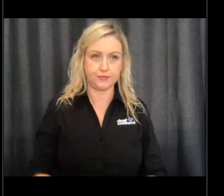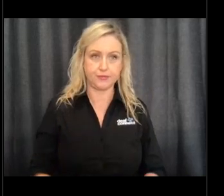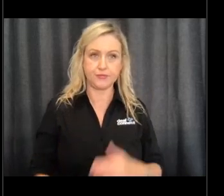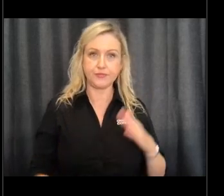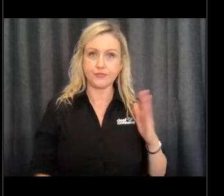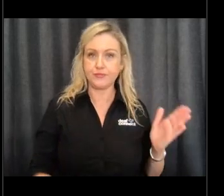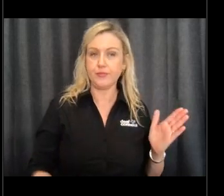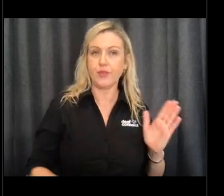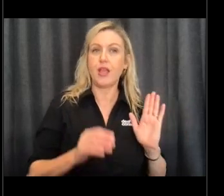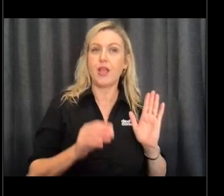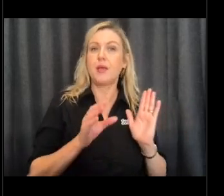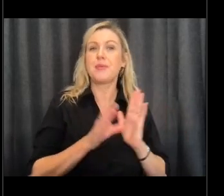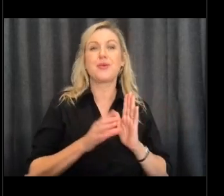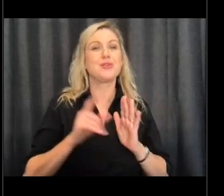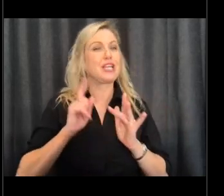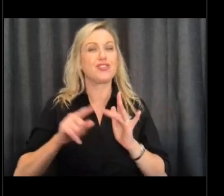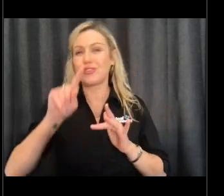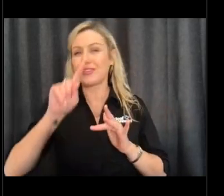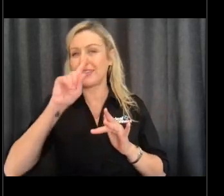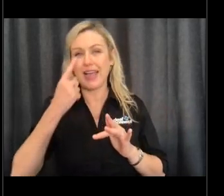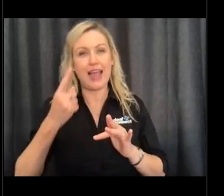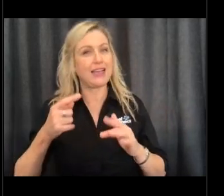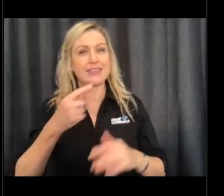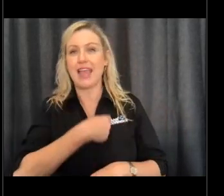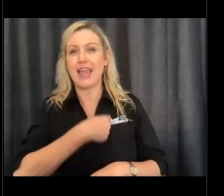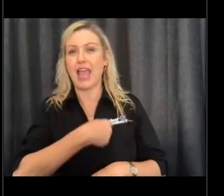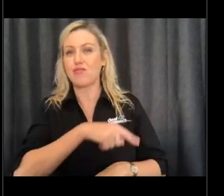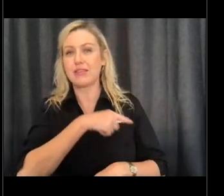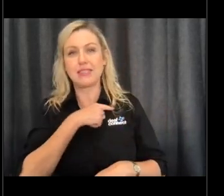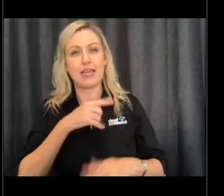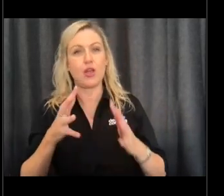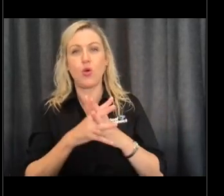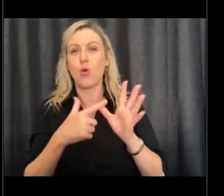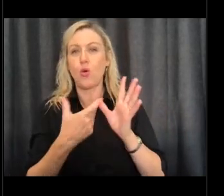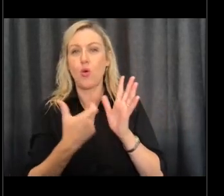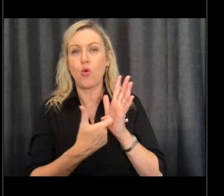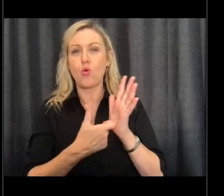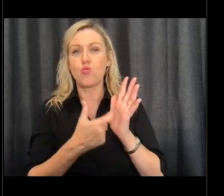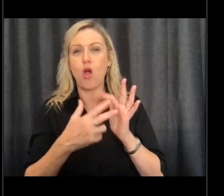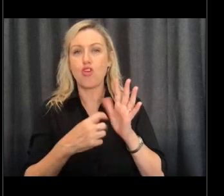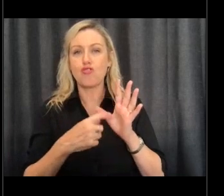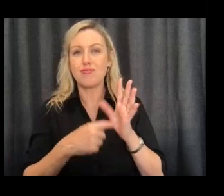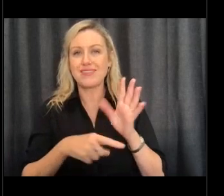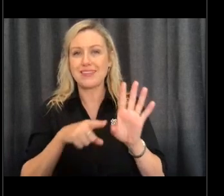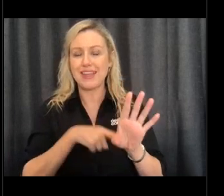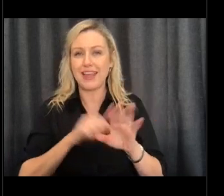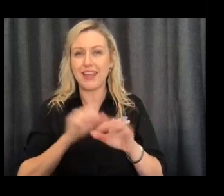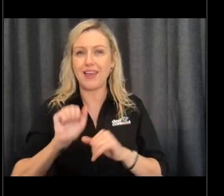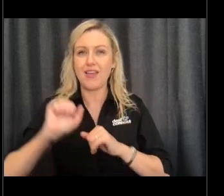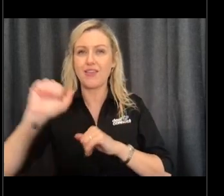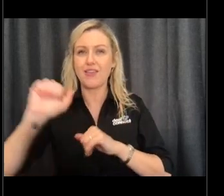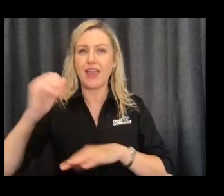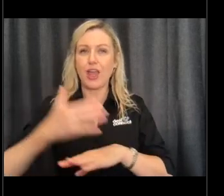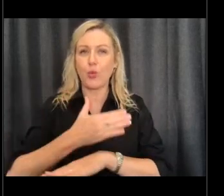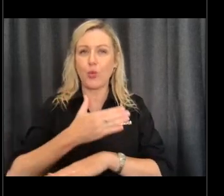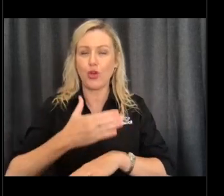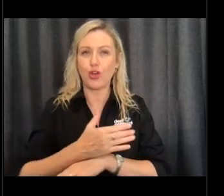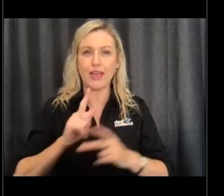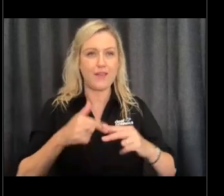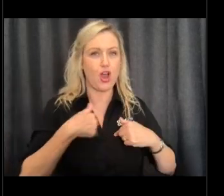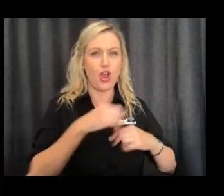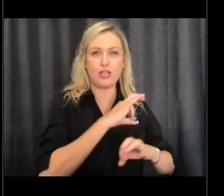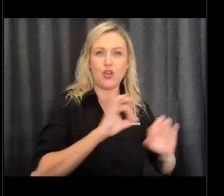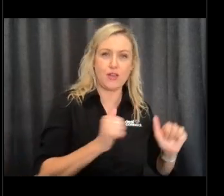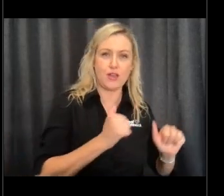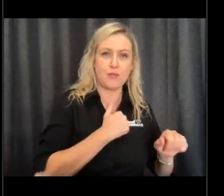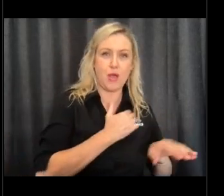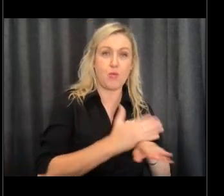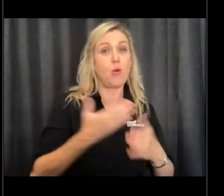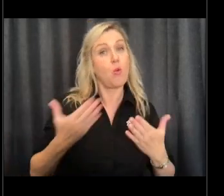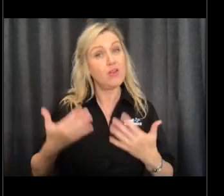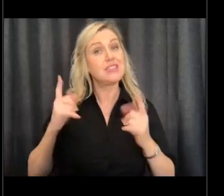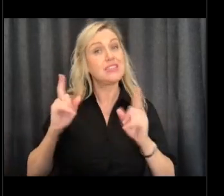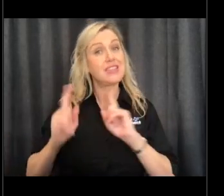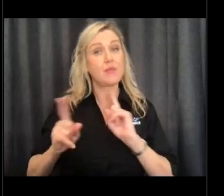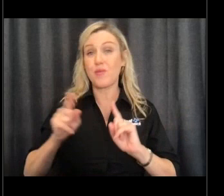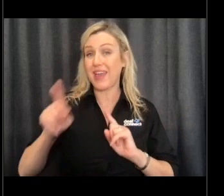Sometimes they can't do the work at all properly until that first bit is covered.